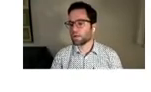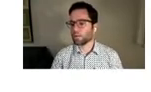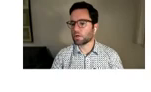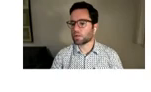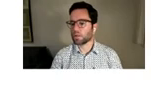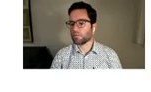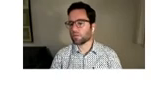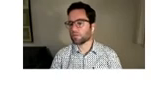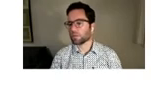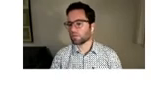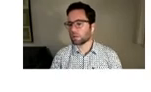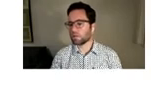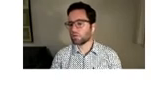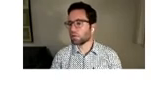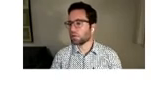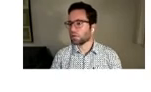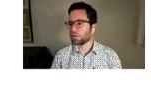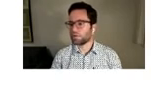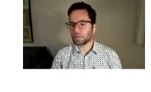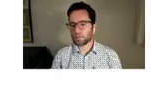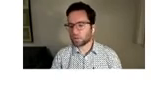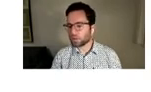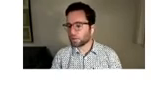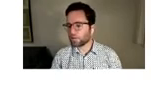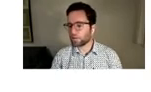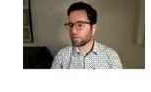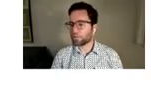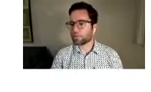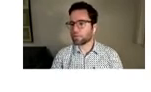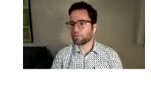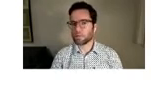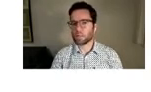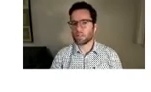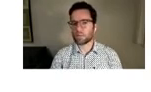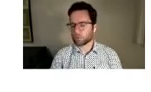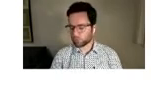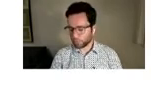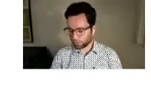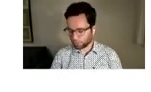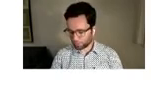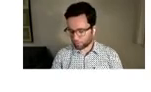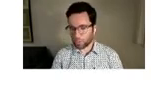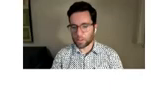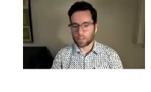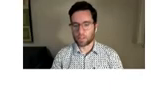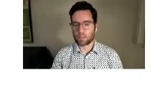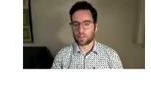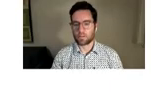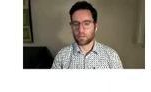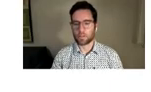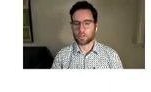network involving distant communities and people from diverse backgrounds within Indonesia.